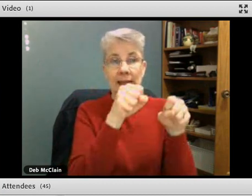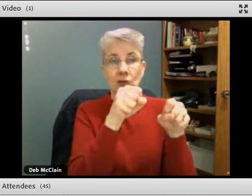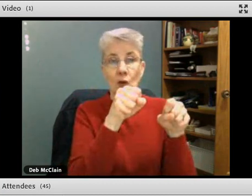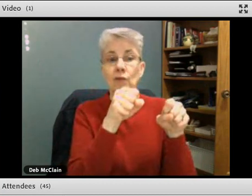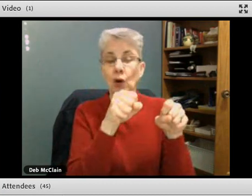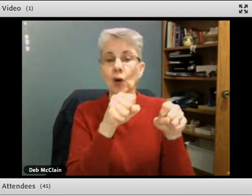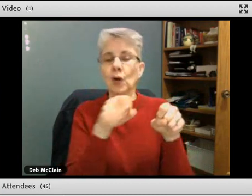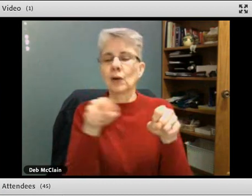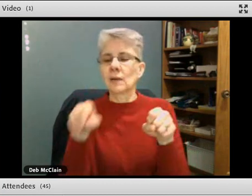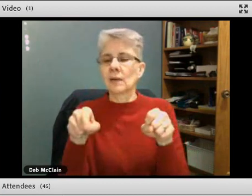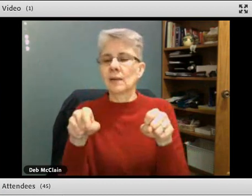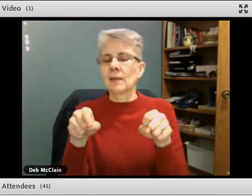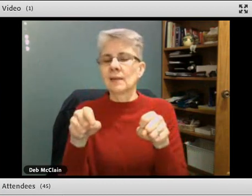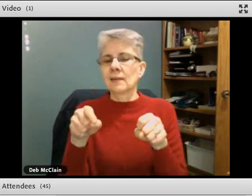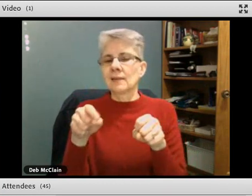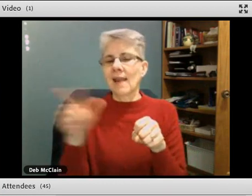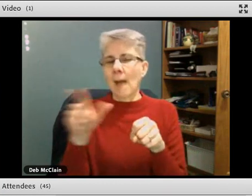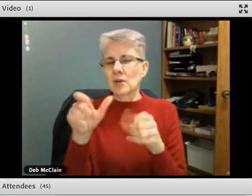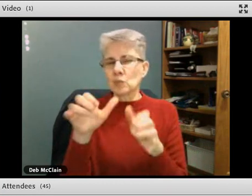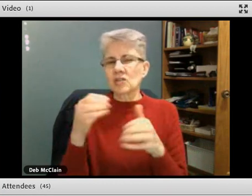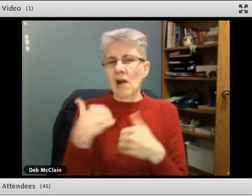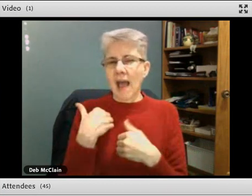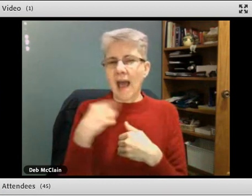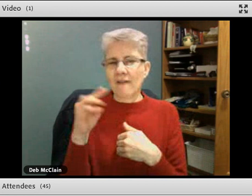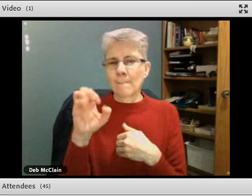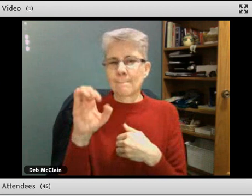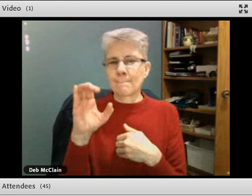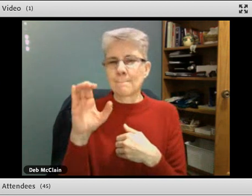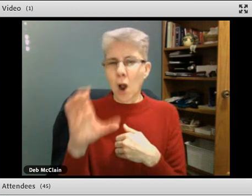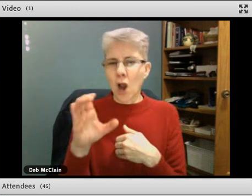that will just be mapped to the BIBFRAME format.